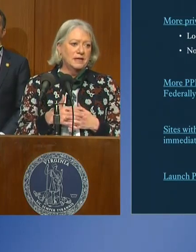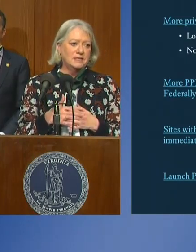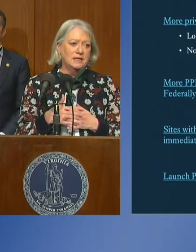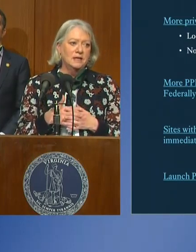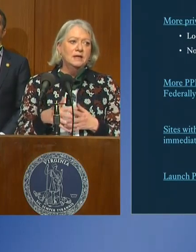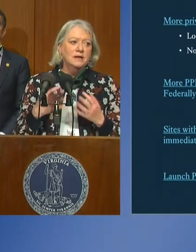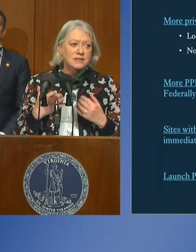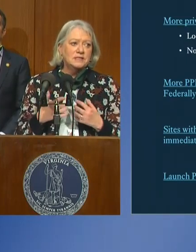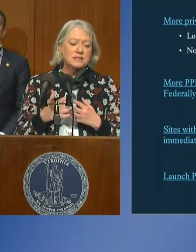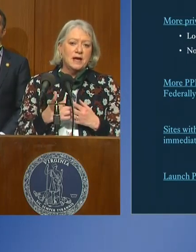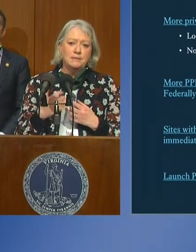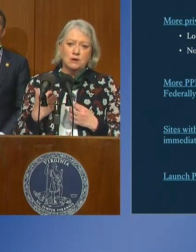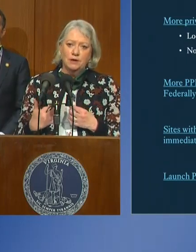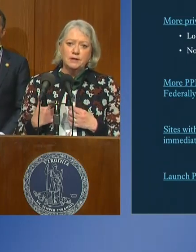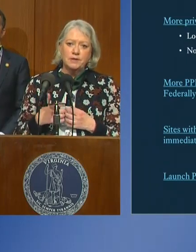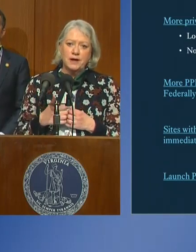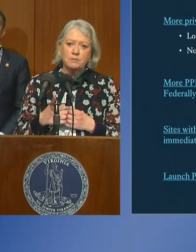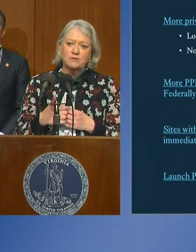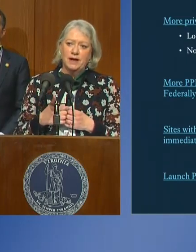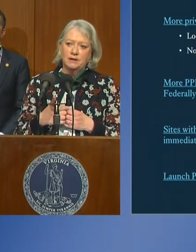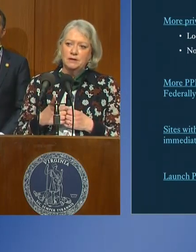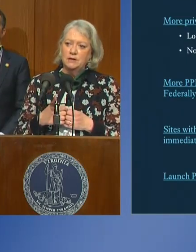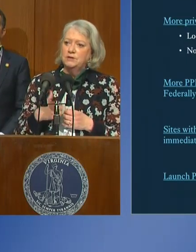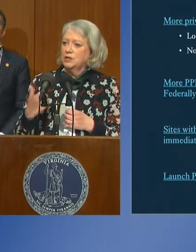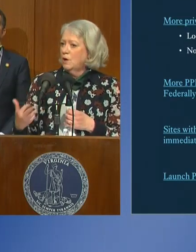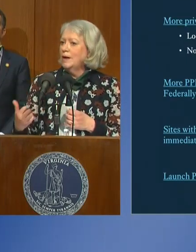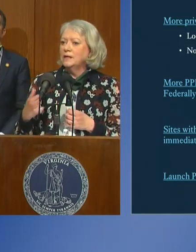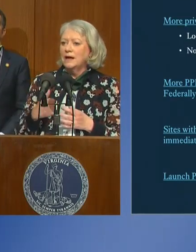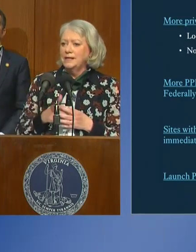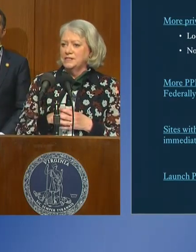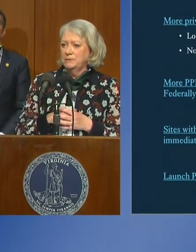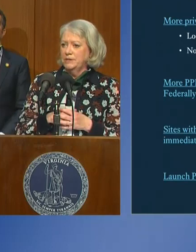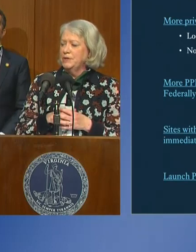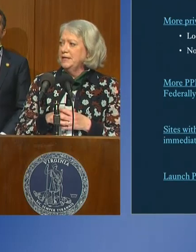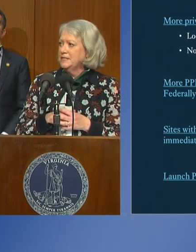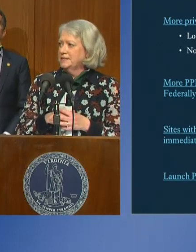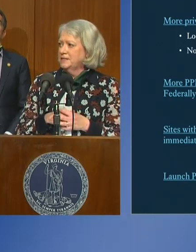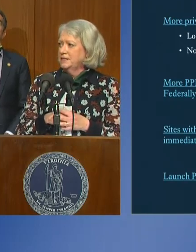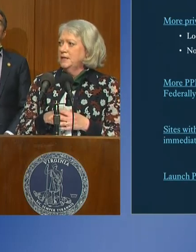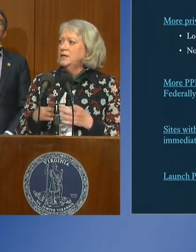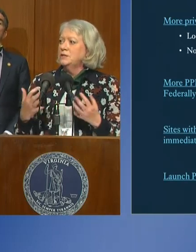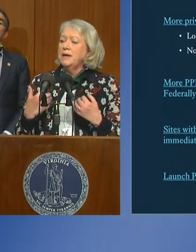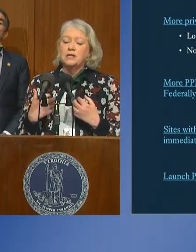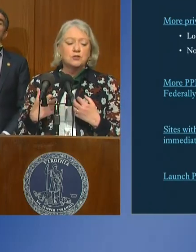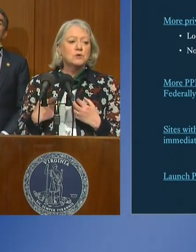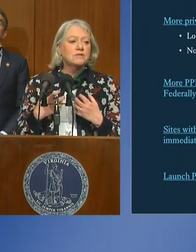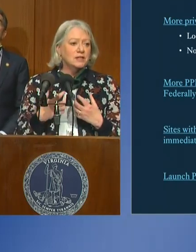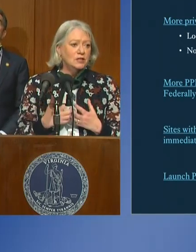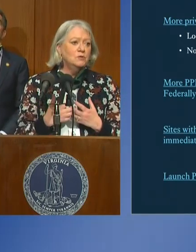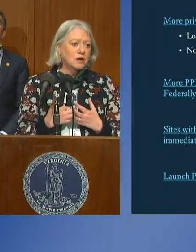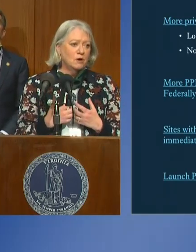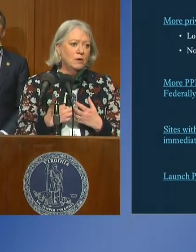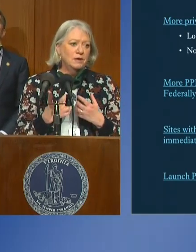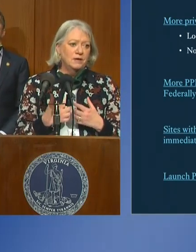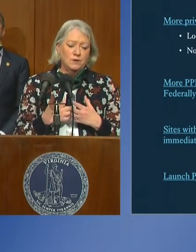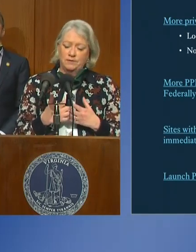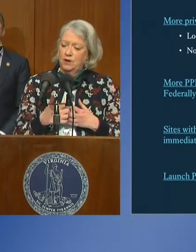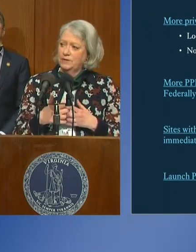IMPORTANT TO WASH YOUR HANDS AND COVER YOUR FACE BUT IF YOU THINK YOU HAVE COVID NINETEEN. THIS IS THE TIME TO CALL YOUR HEALTH CARE PROVIDER TO GO